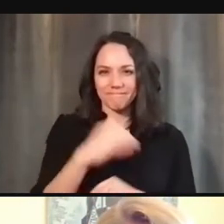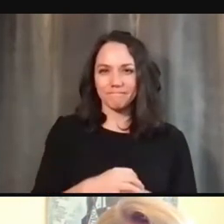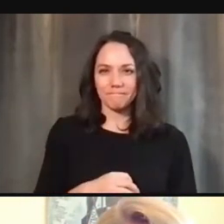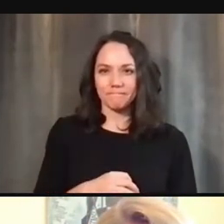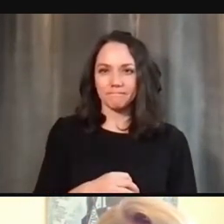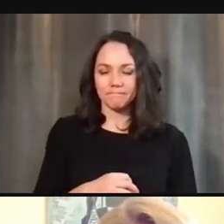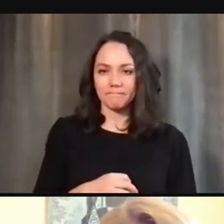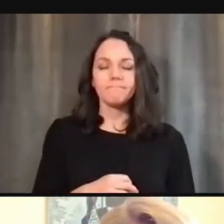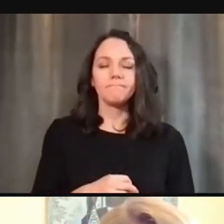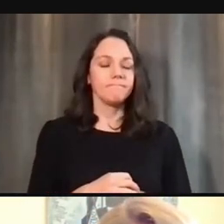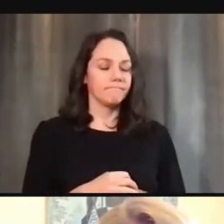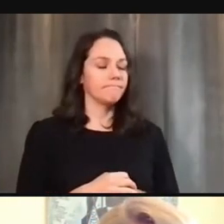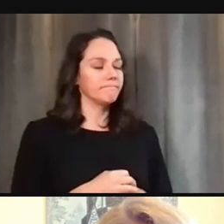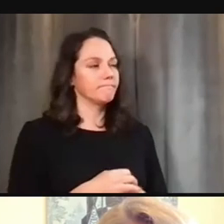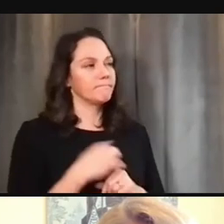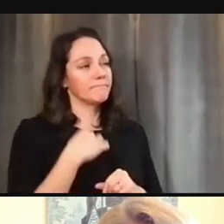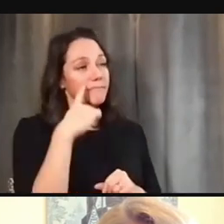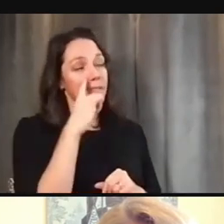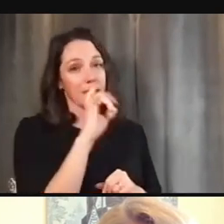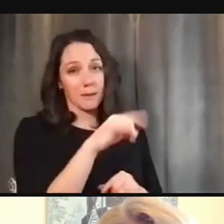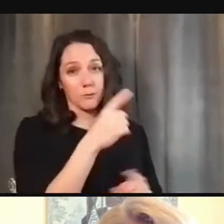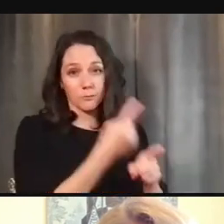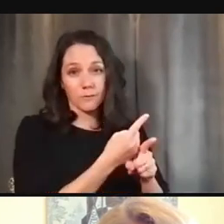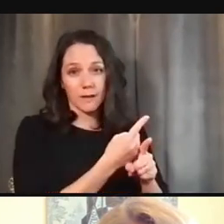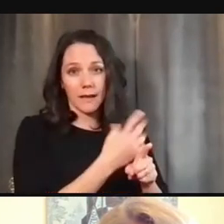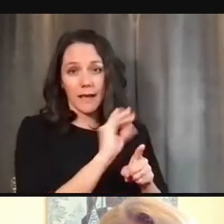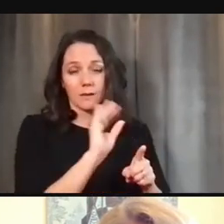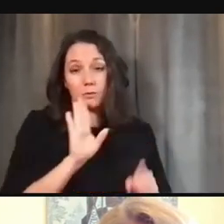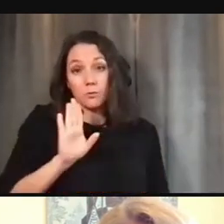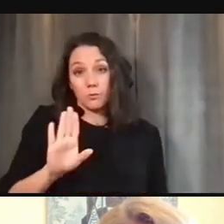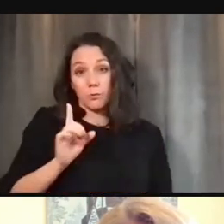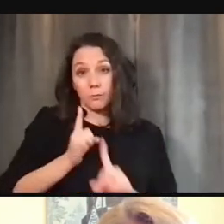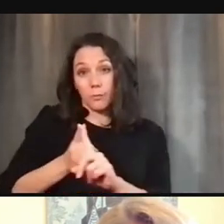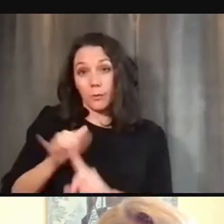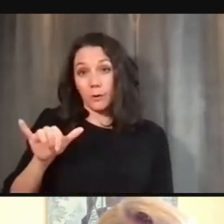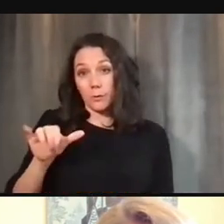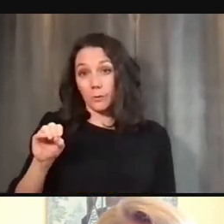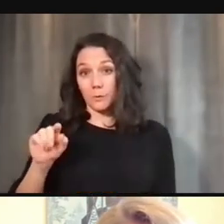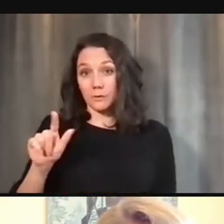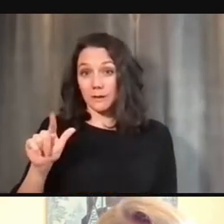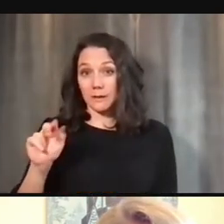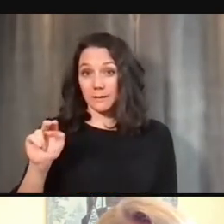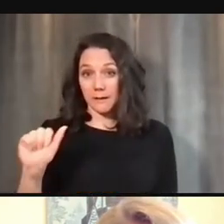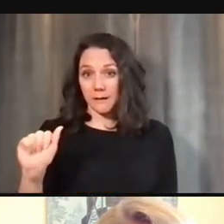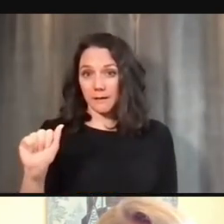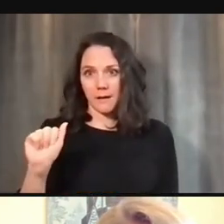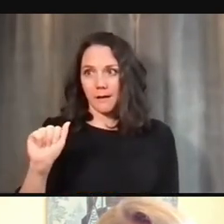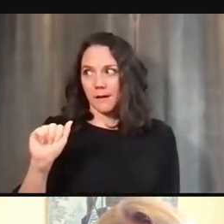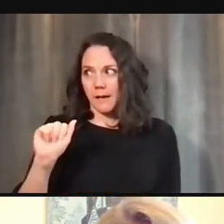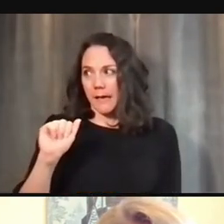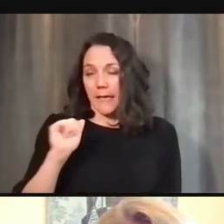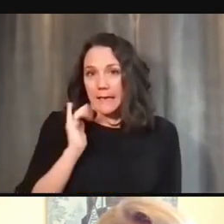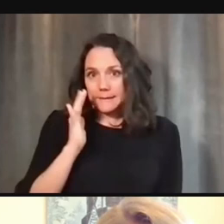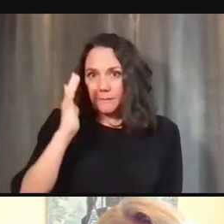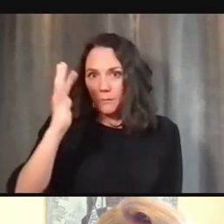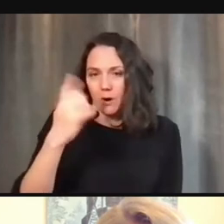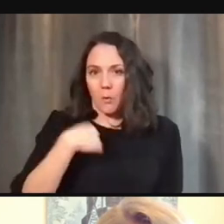But I also, to your point, Yolanda know that all of us at some point also get trapped in answering these questions